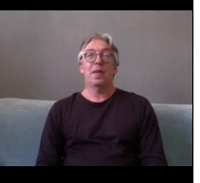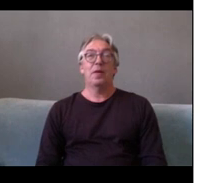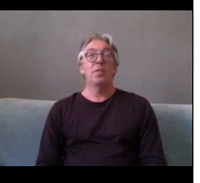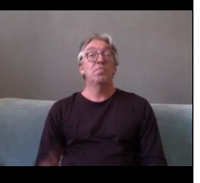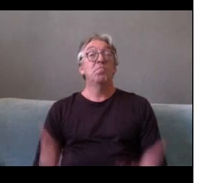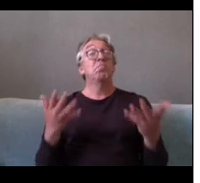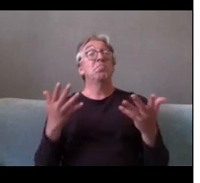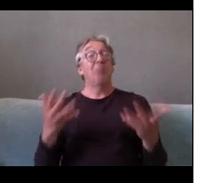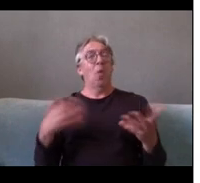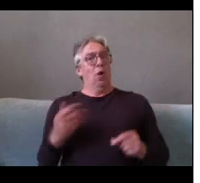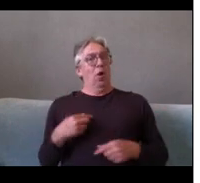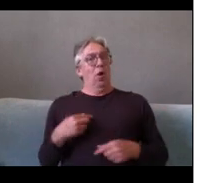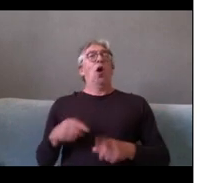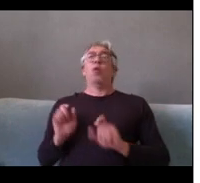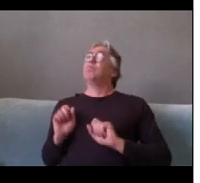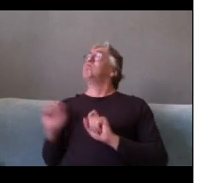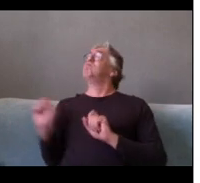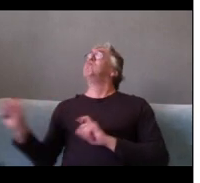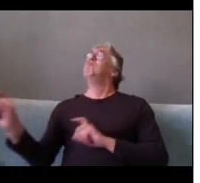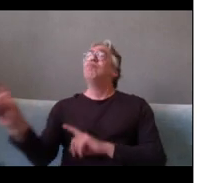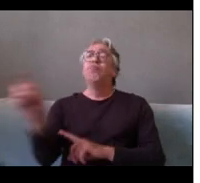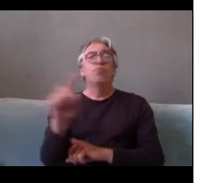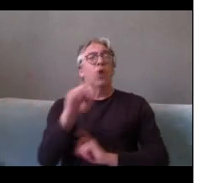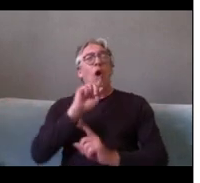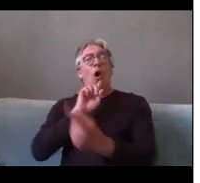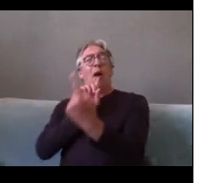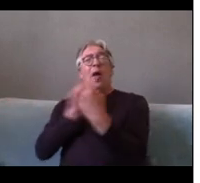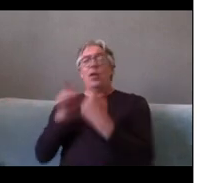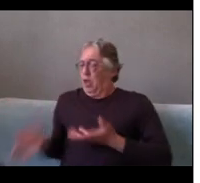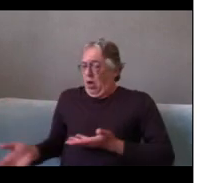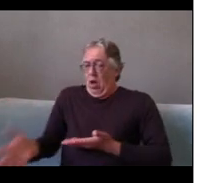And I'm sure that most of you know monographics are for a thematic area